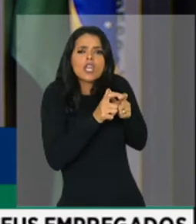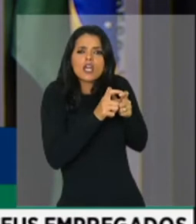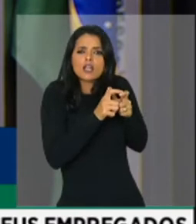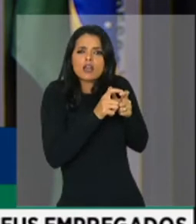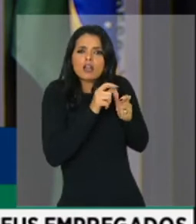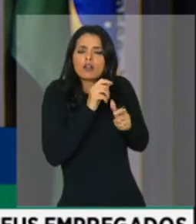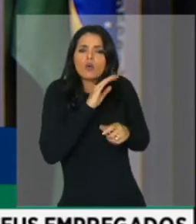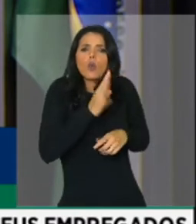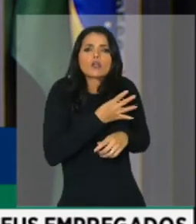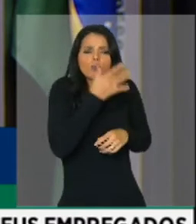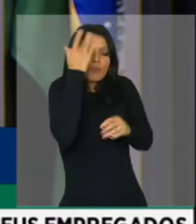COMO SE NÓS TIVÀSSEMOS DIZIMADO UMA CIDADE EM APENAS